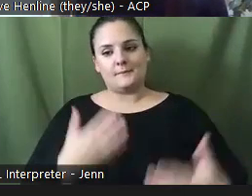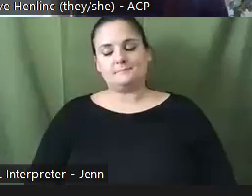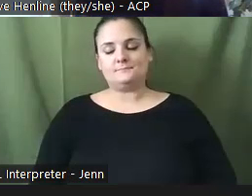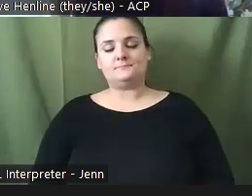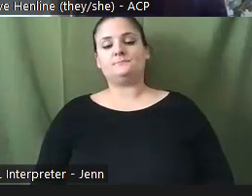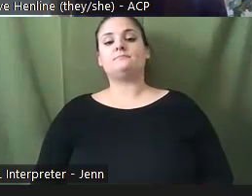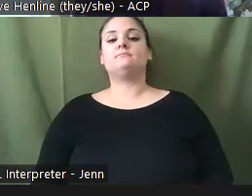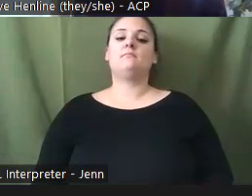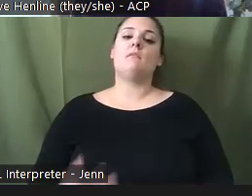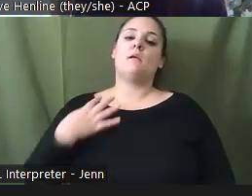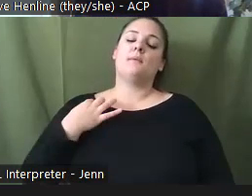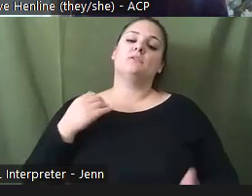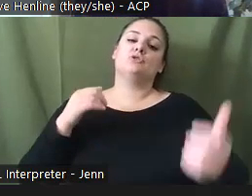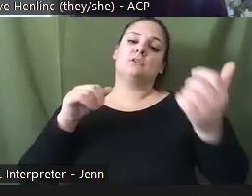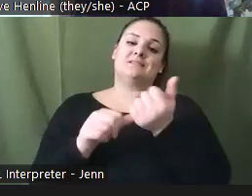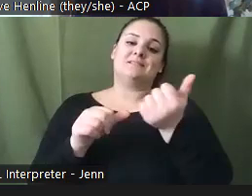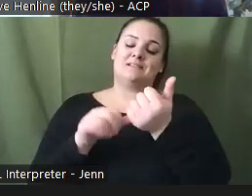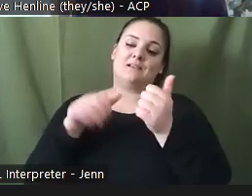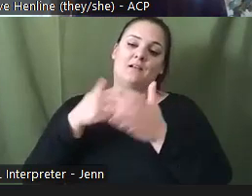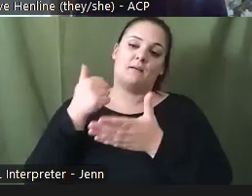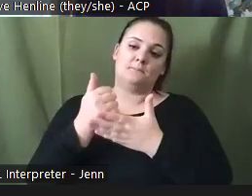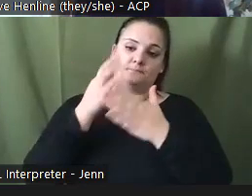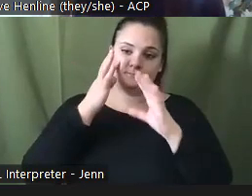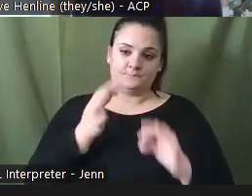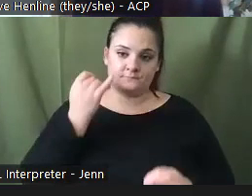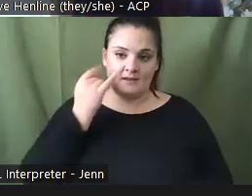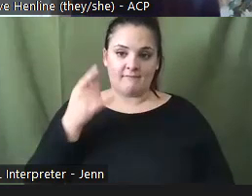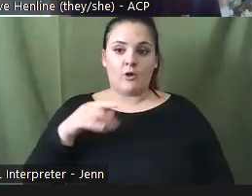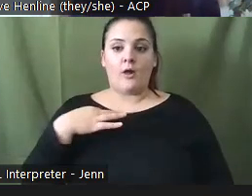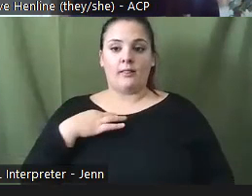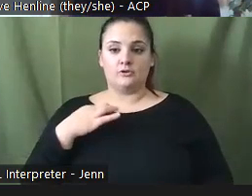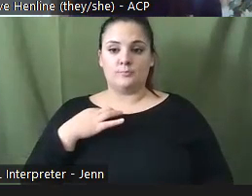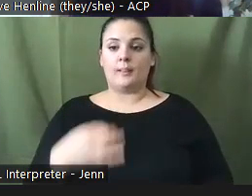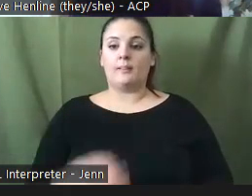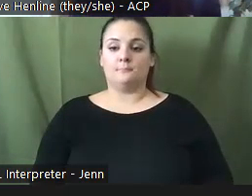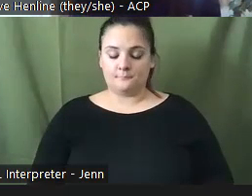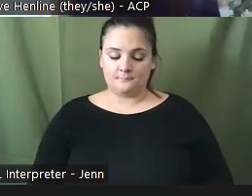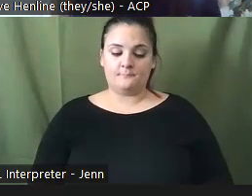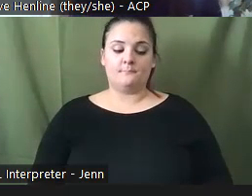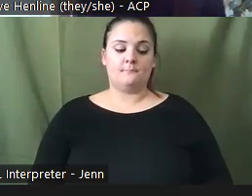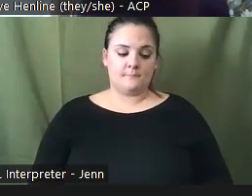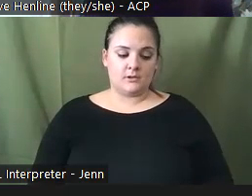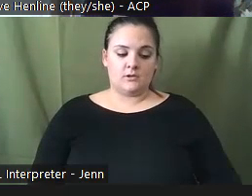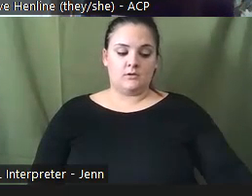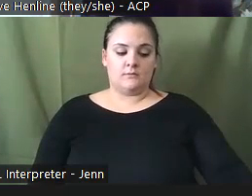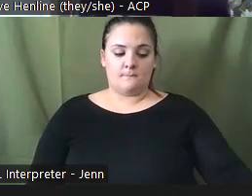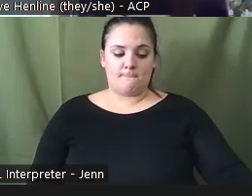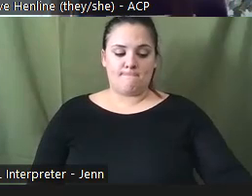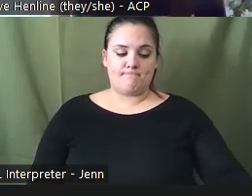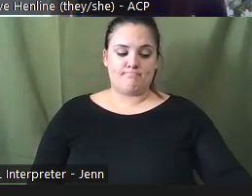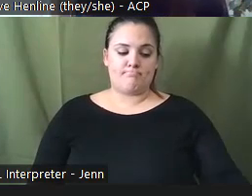determine program eligibility by going through the eligibility in the statutes, as well as assessing